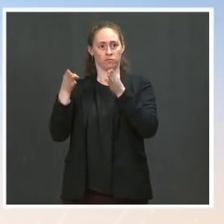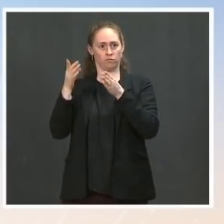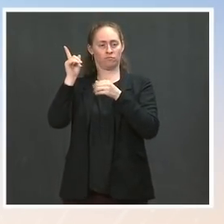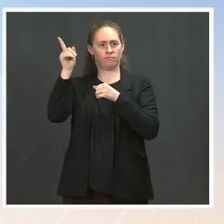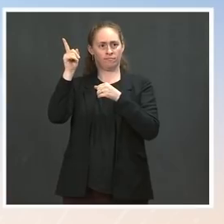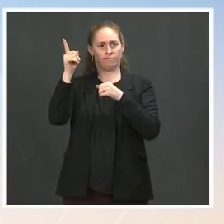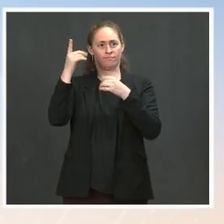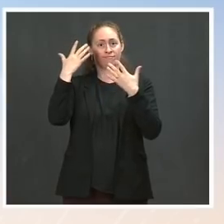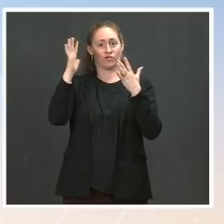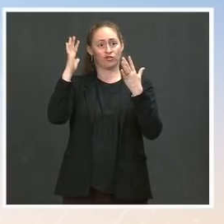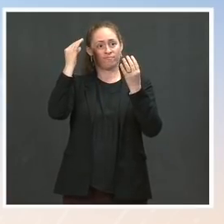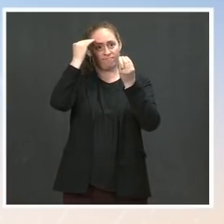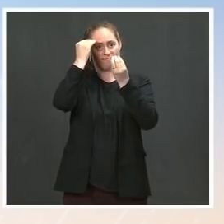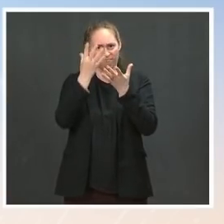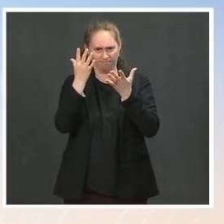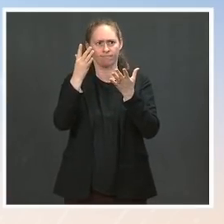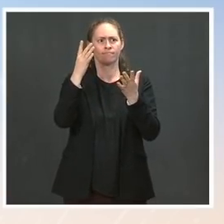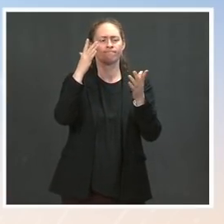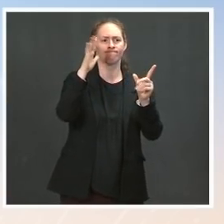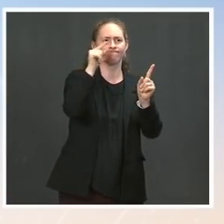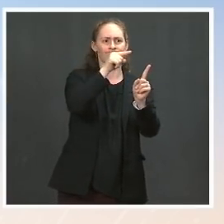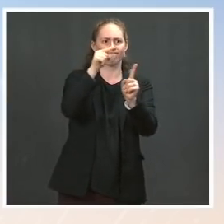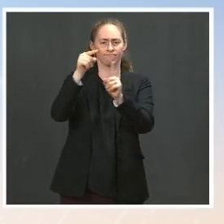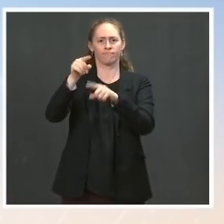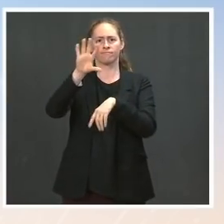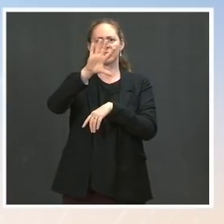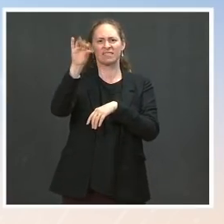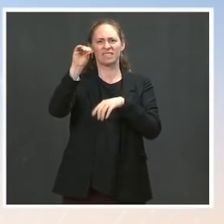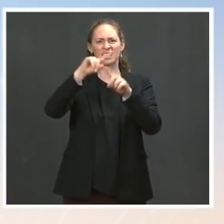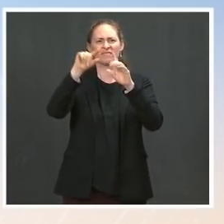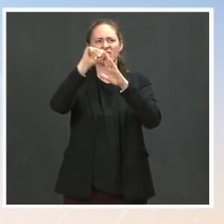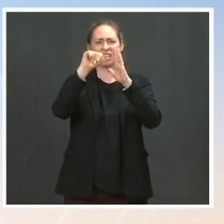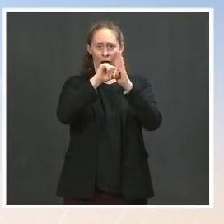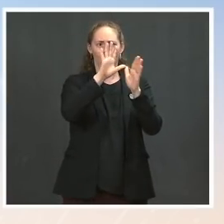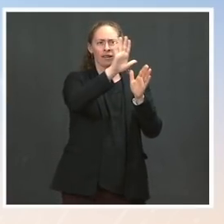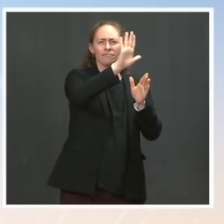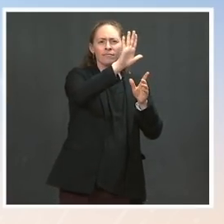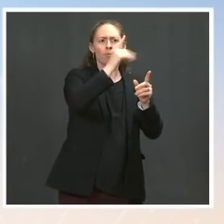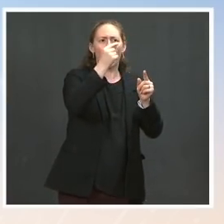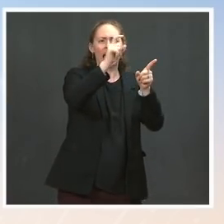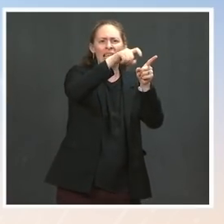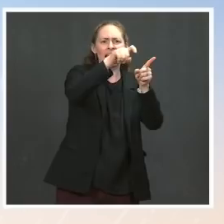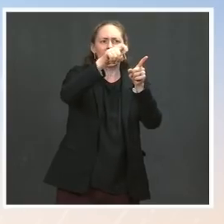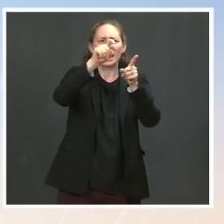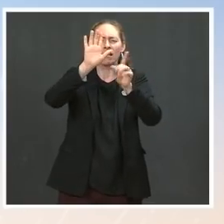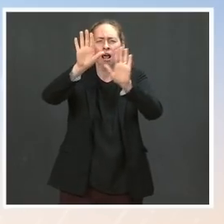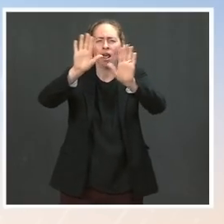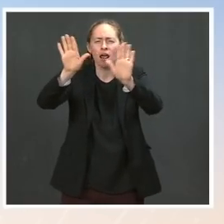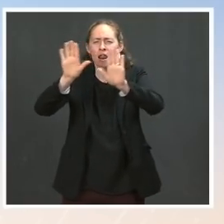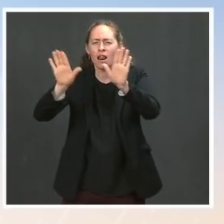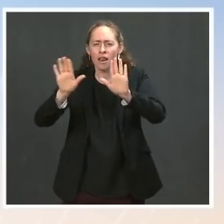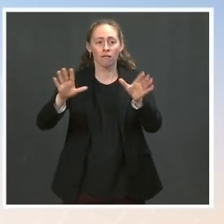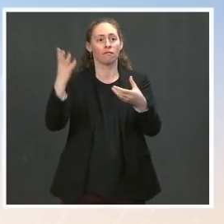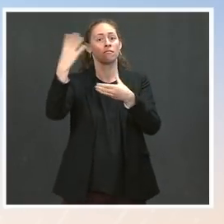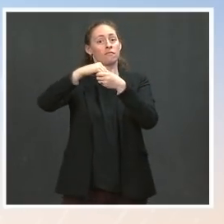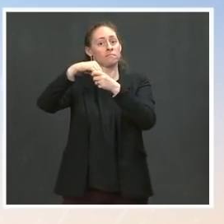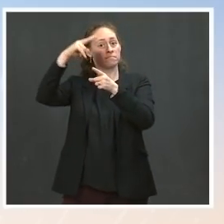in addition to factsheets for Puerto Rico and the District of Columbia, laying out the critical necessity of passing the American Jobs Plan